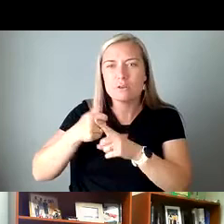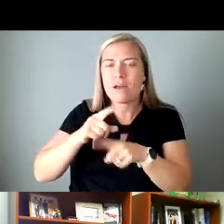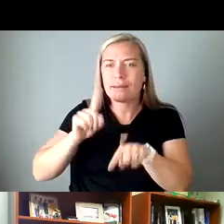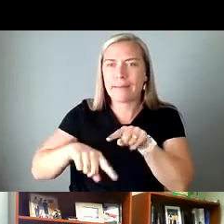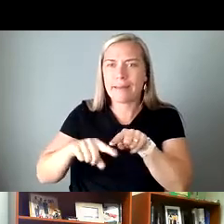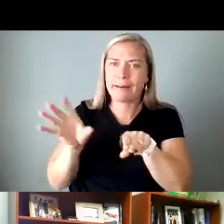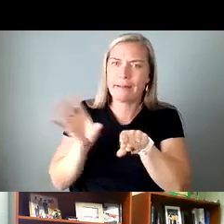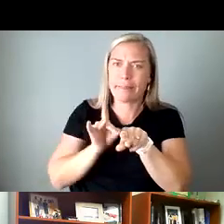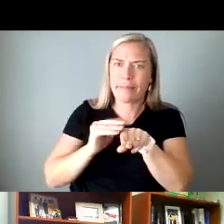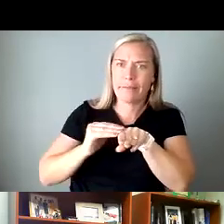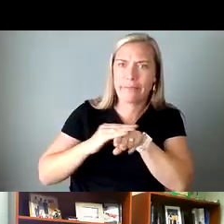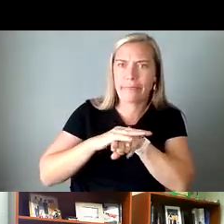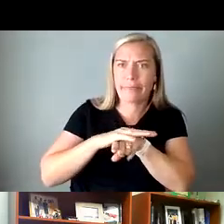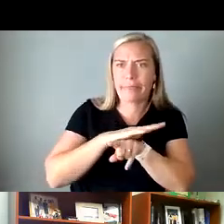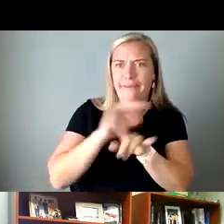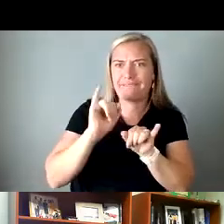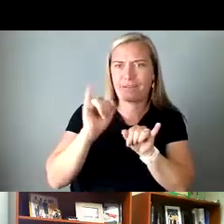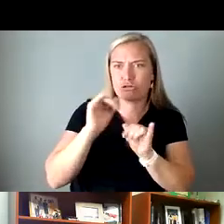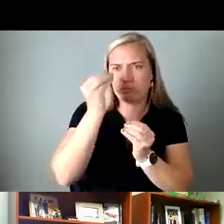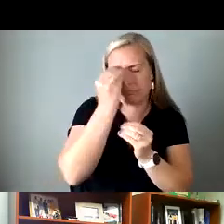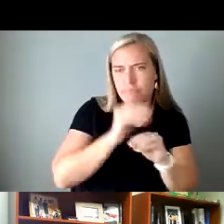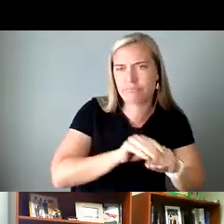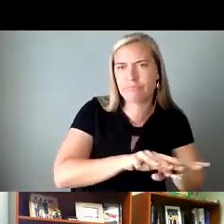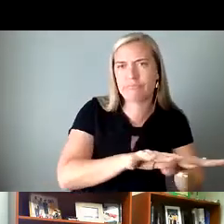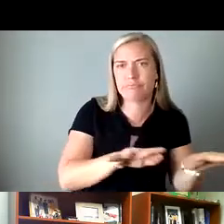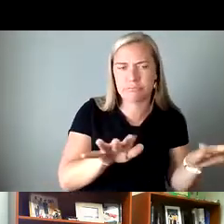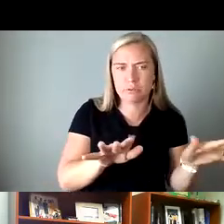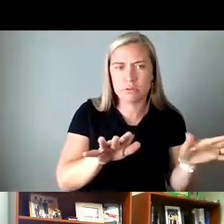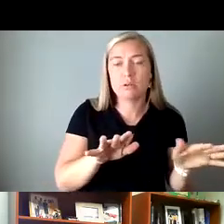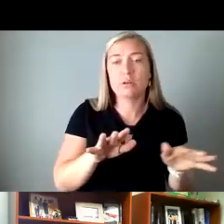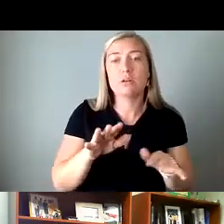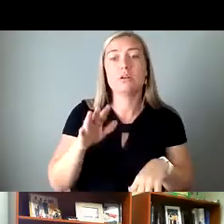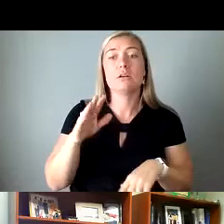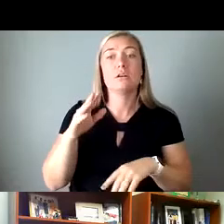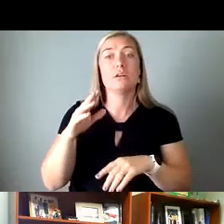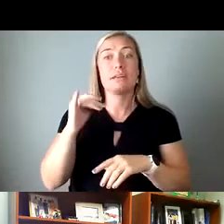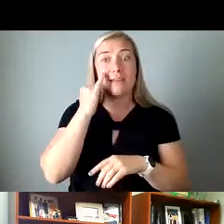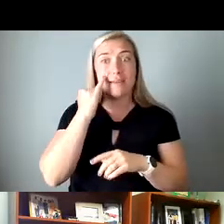Then the virus would use that cell to make more copies of itself and go on to infect other